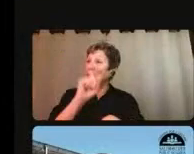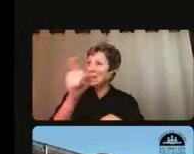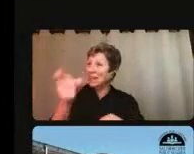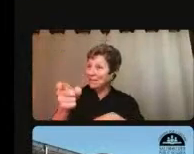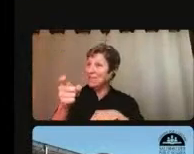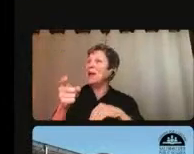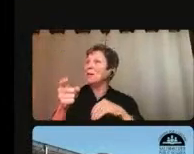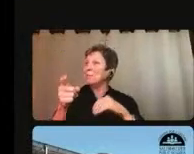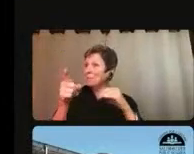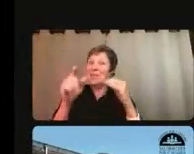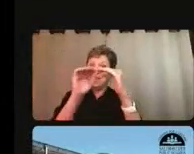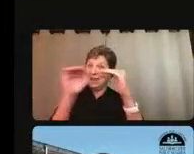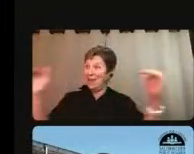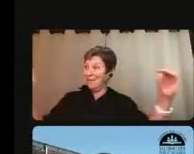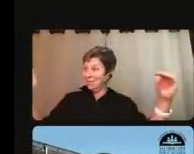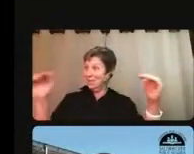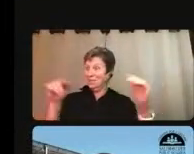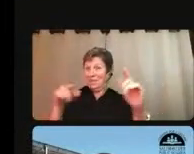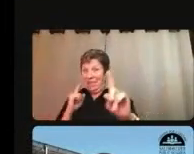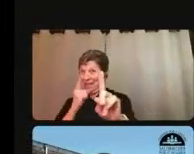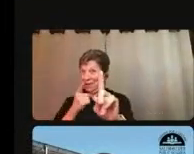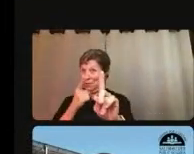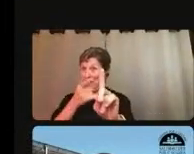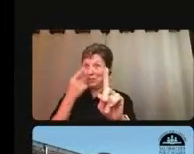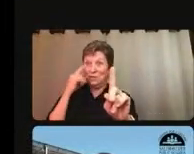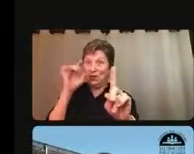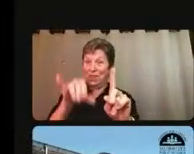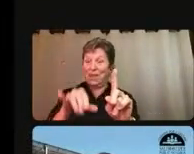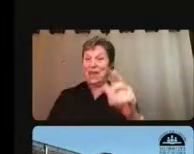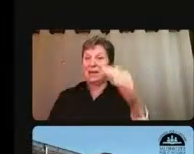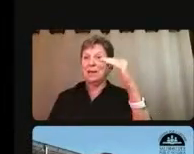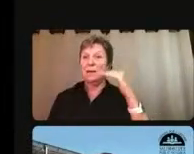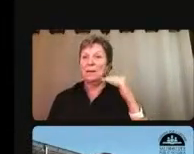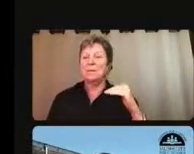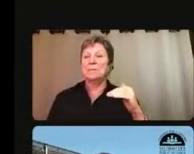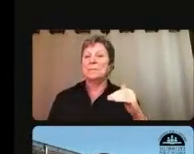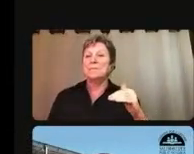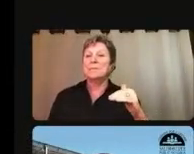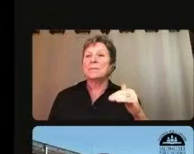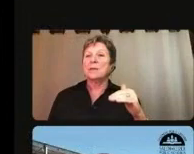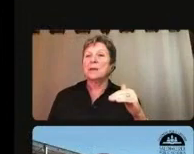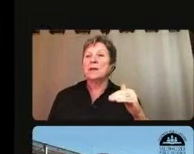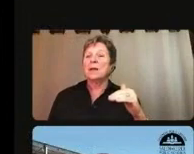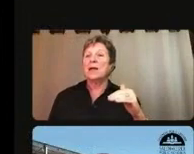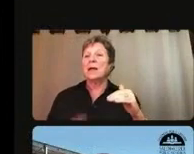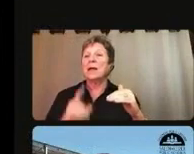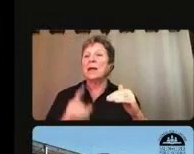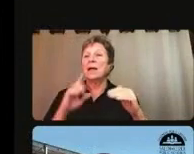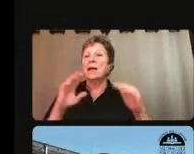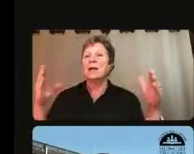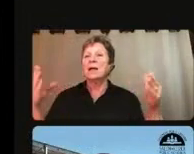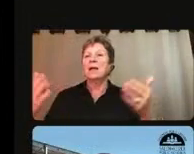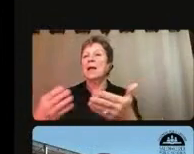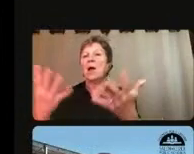AIM AT NOTHING YOU'RE GONNA HIT EVERY TIME YOU NEED TO GIVE